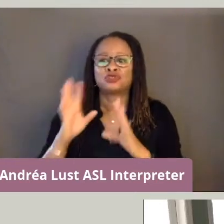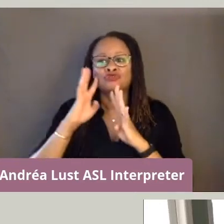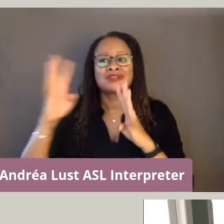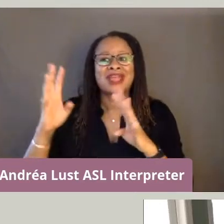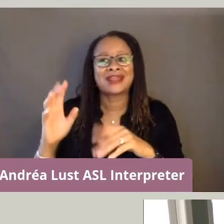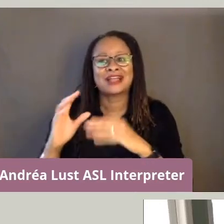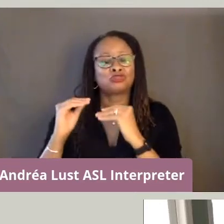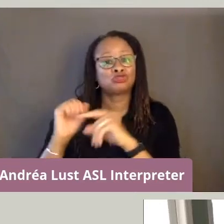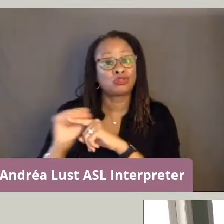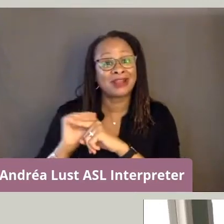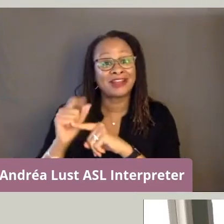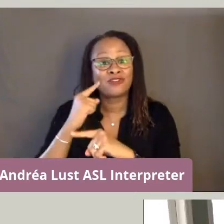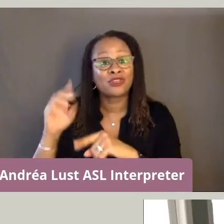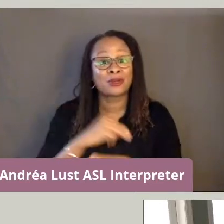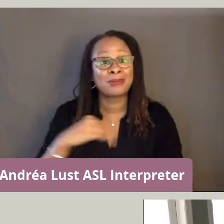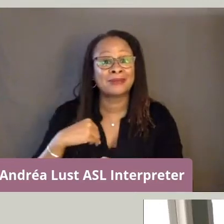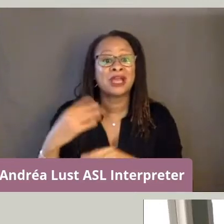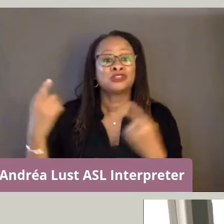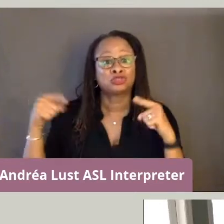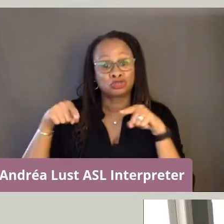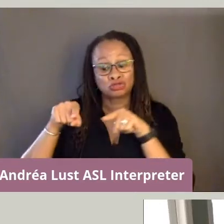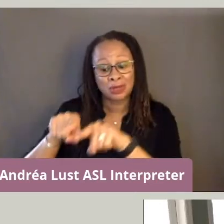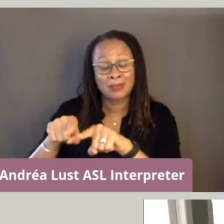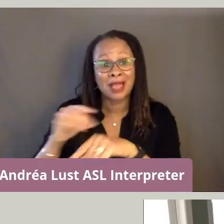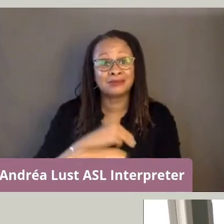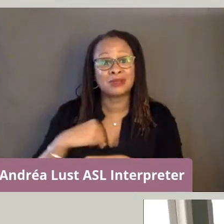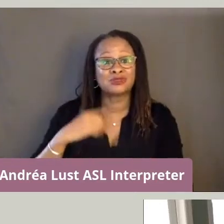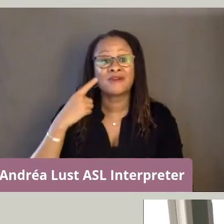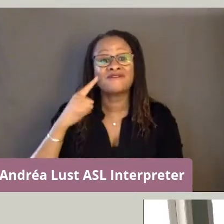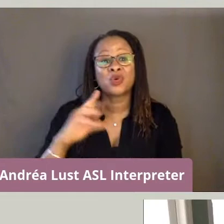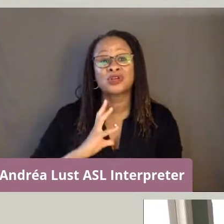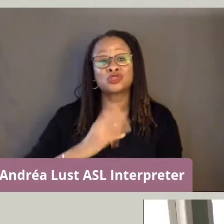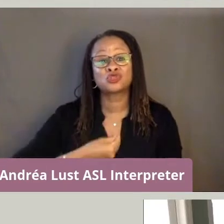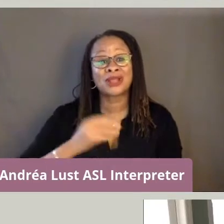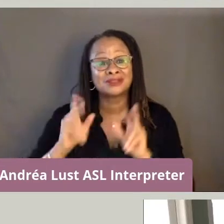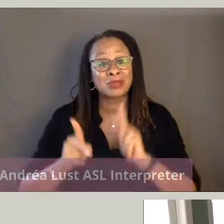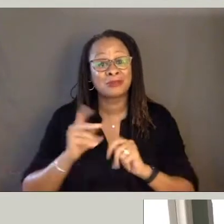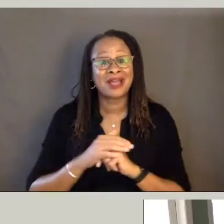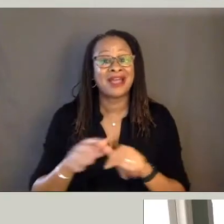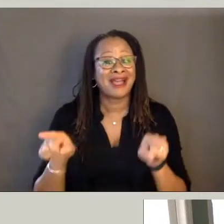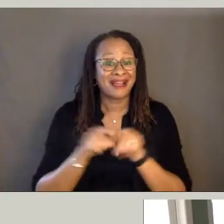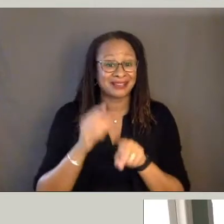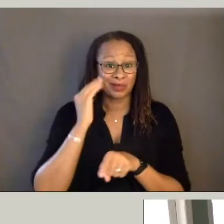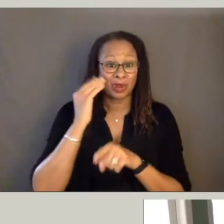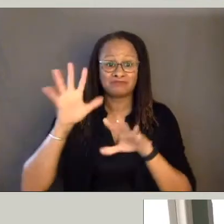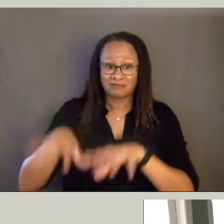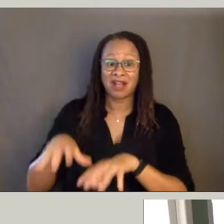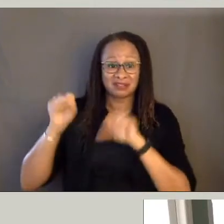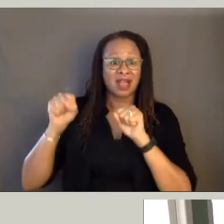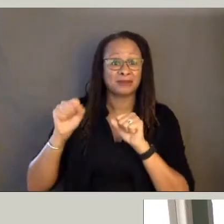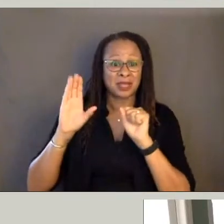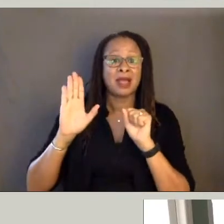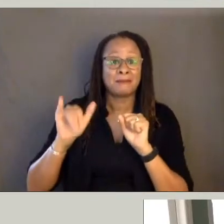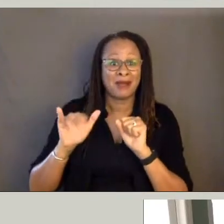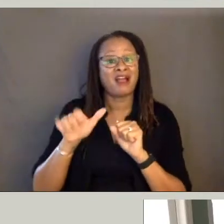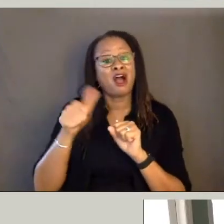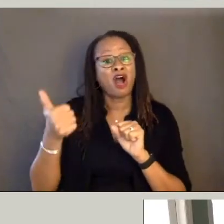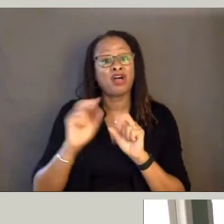to better streamline membership for trans people. And as far as I know, that has been adopted by various other chapters in the country.